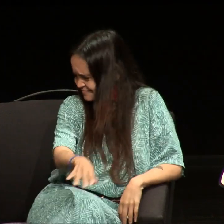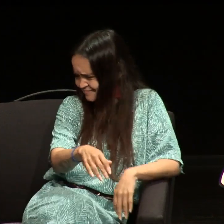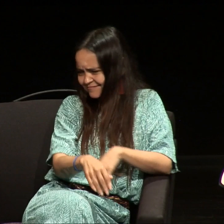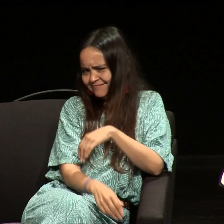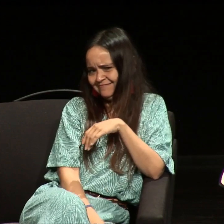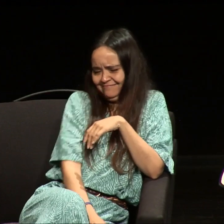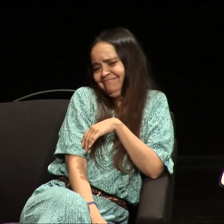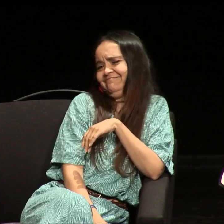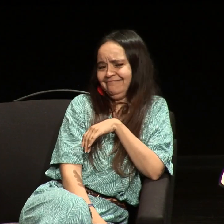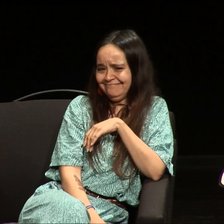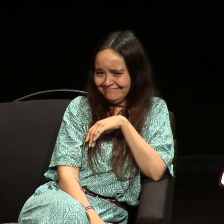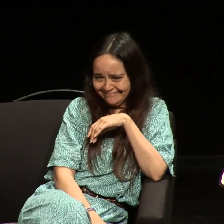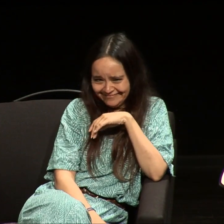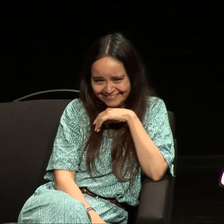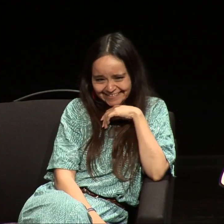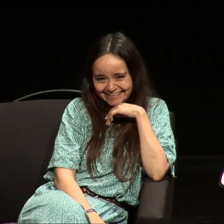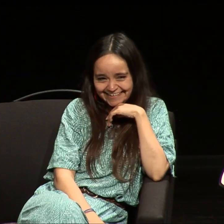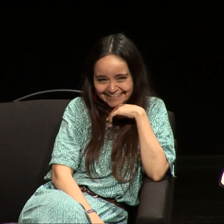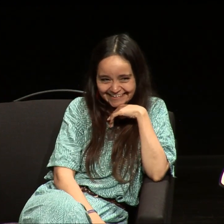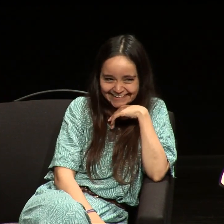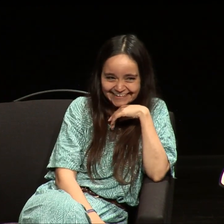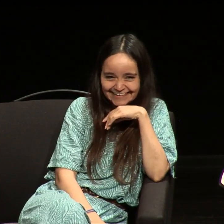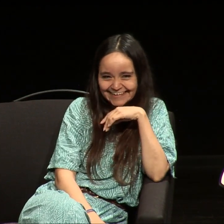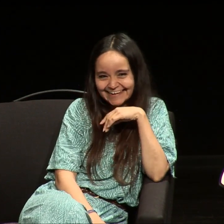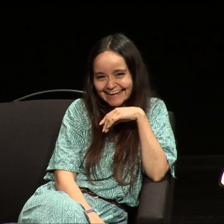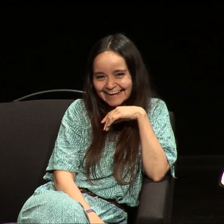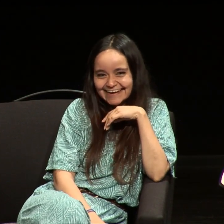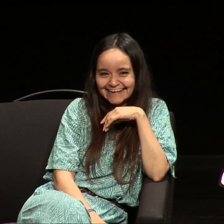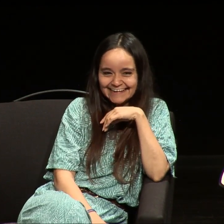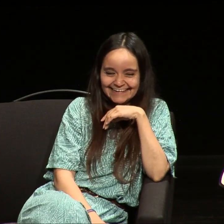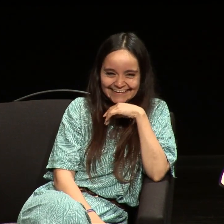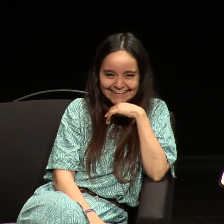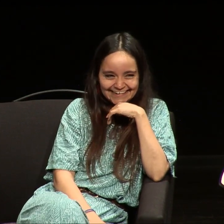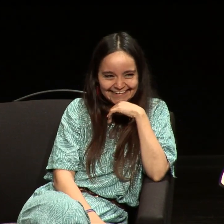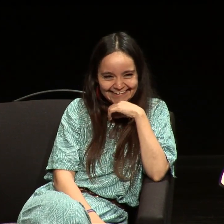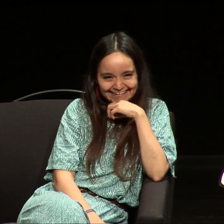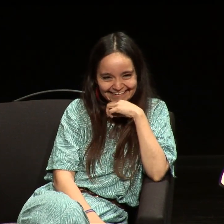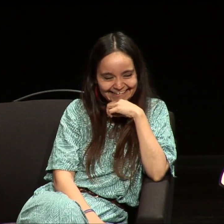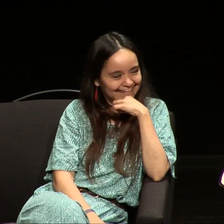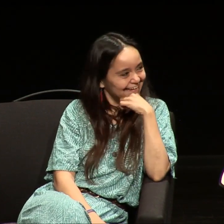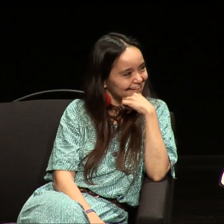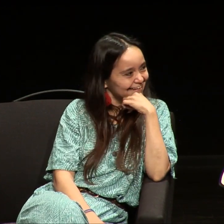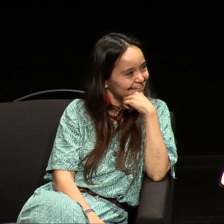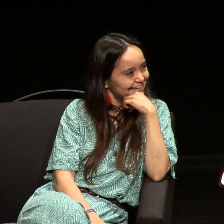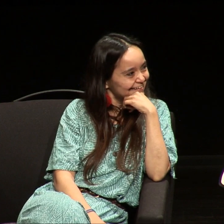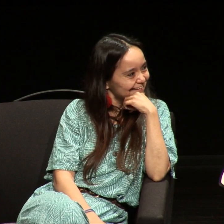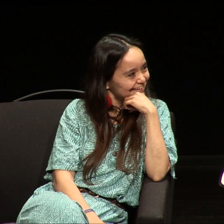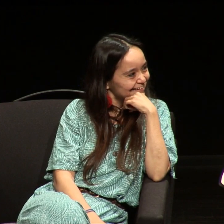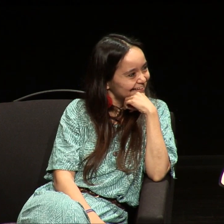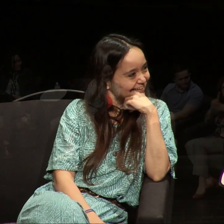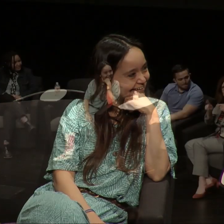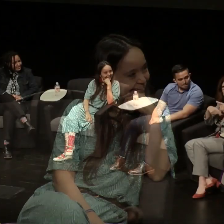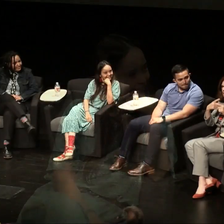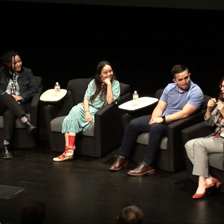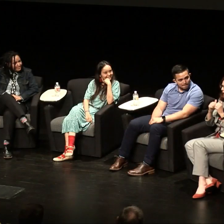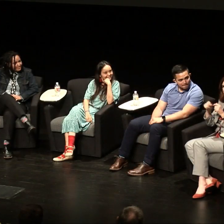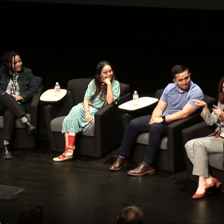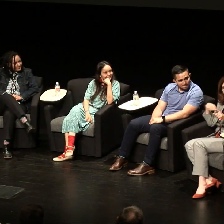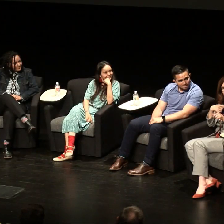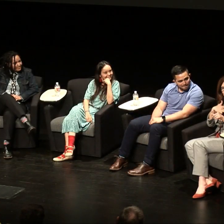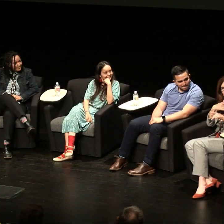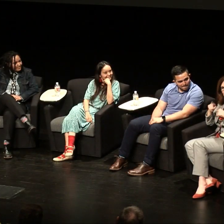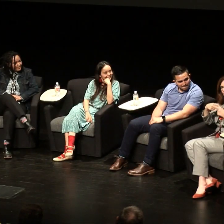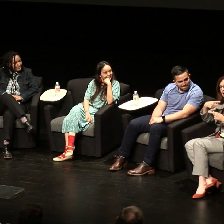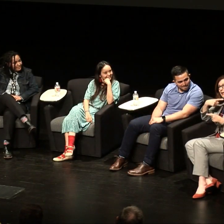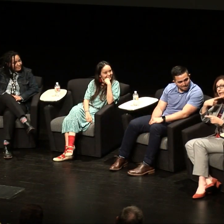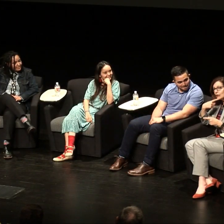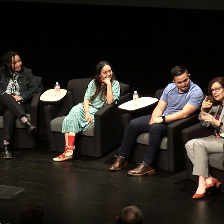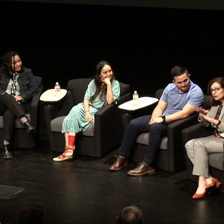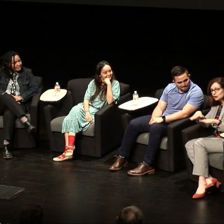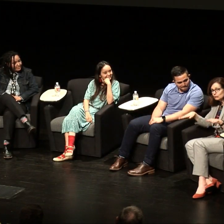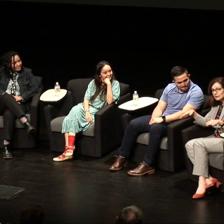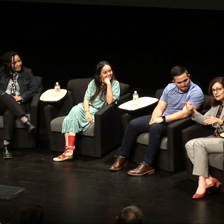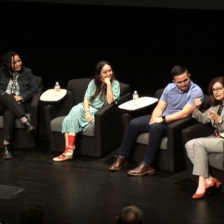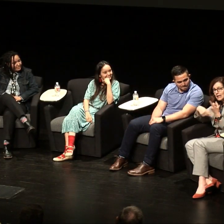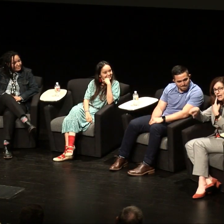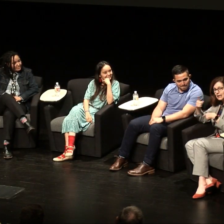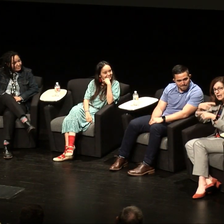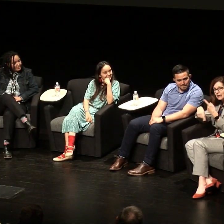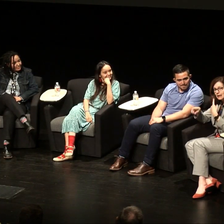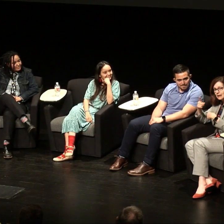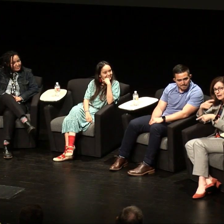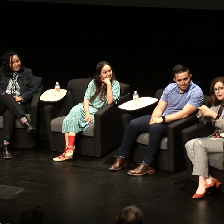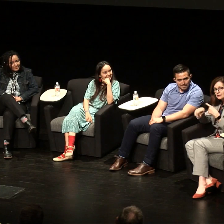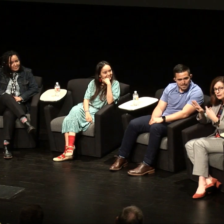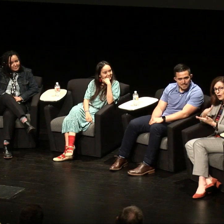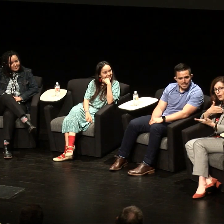forget that. [Carol:] are you asking how we feel about hearing children signing songs in